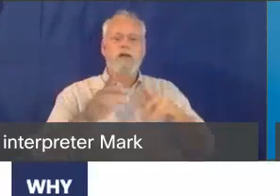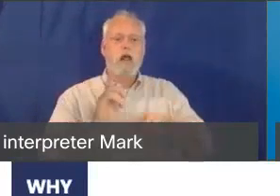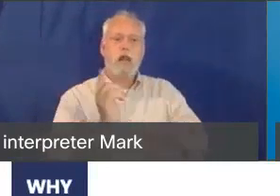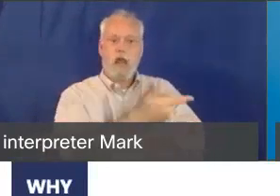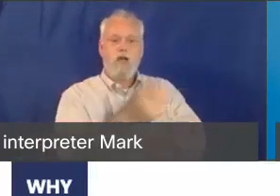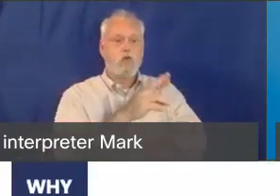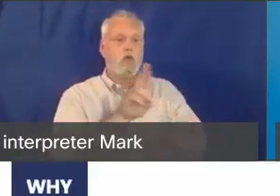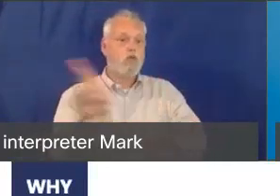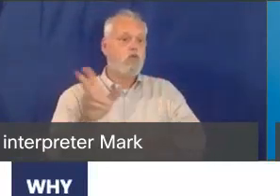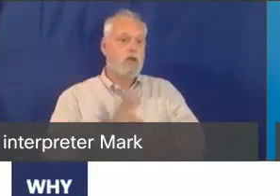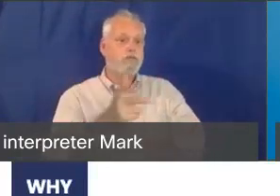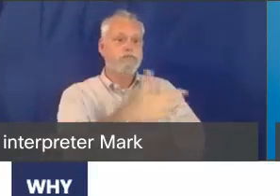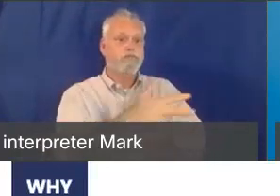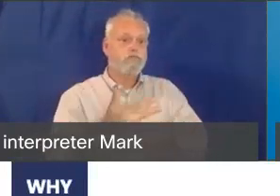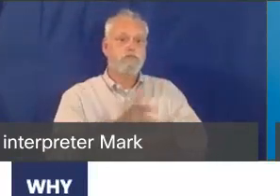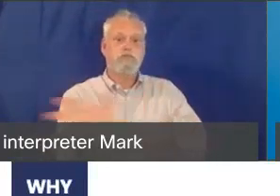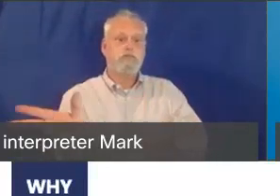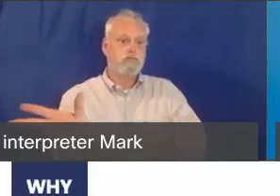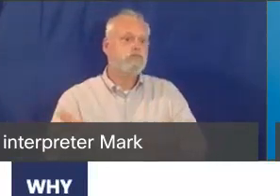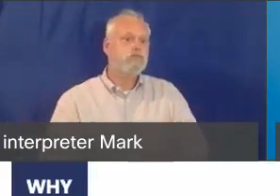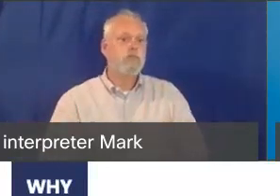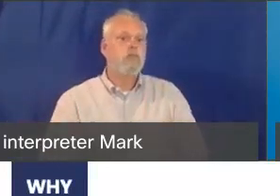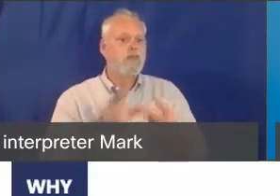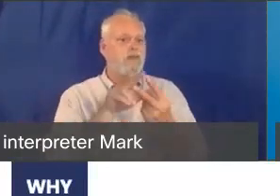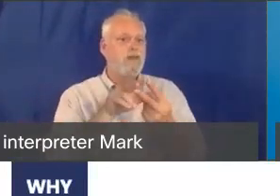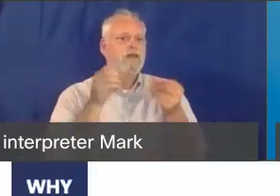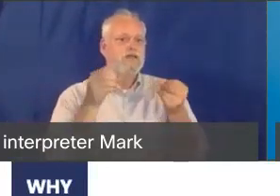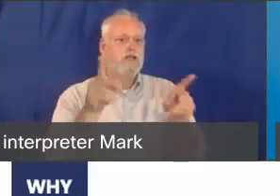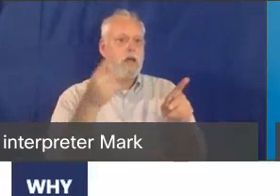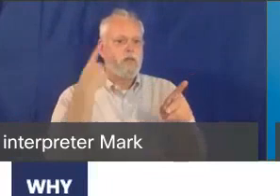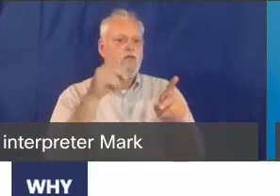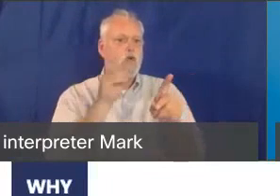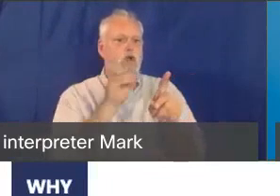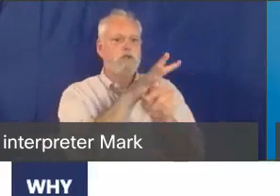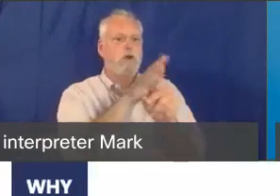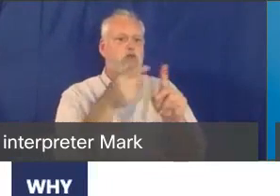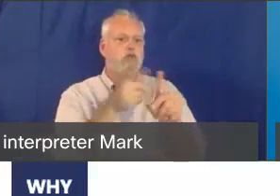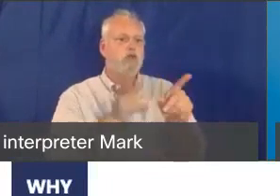And so that there's an opportunity for exposure for turning moving moving crashes.